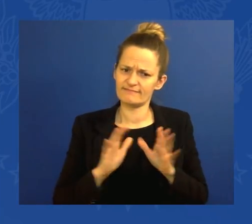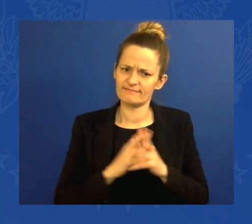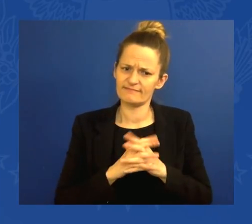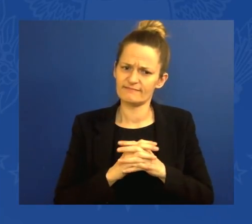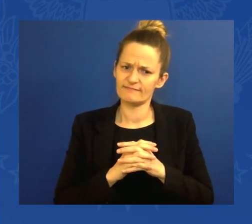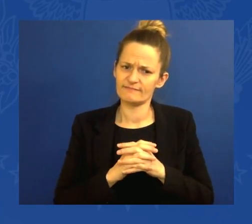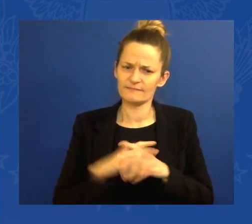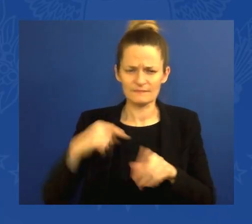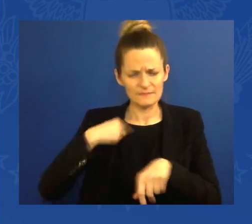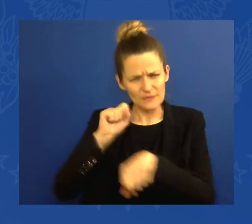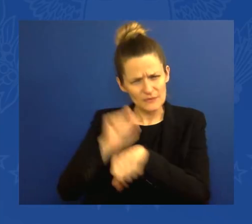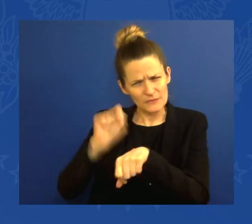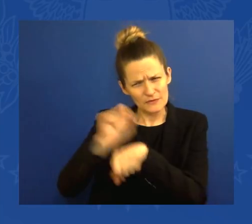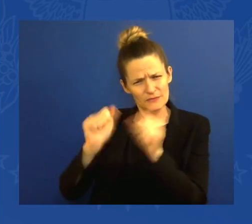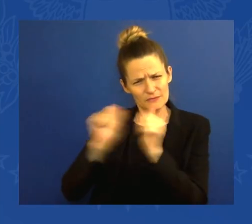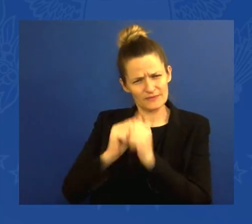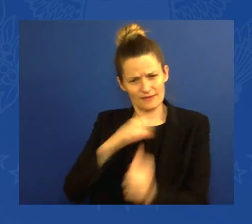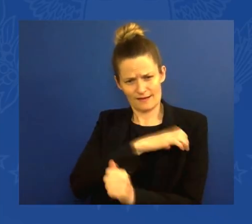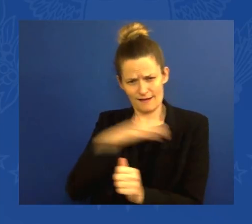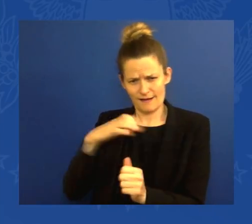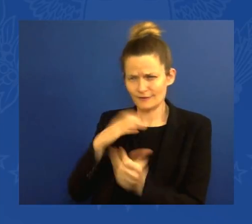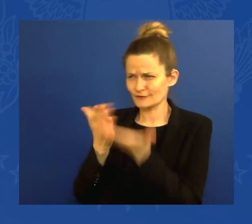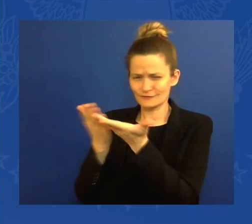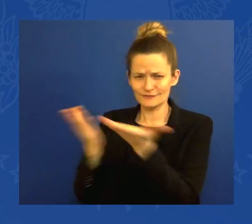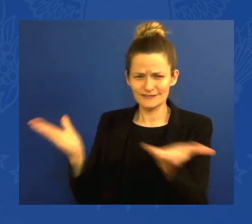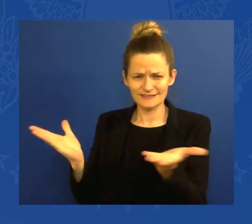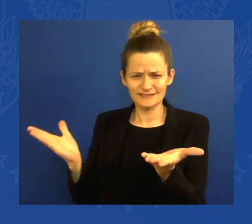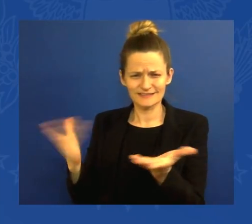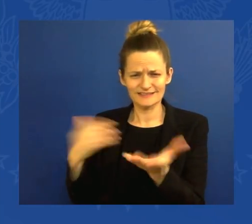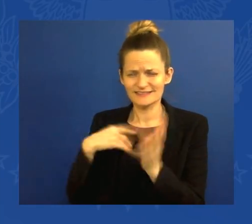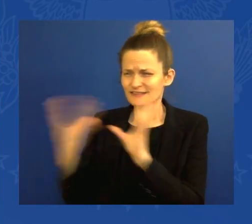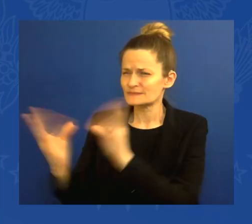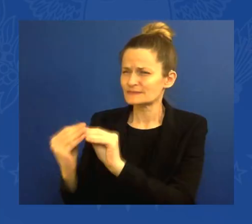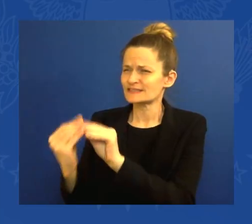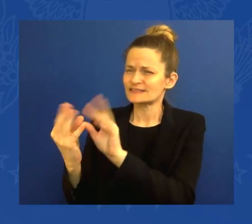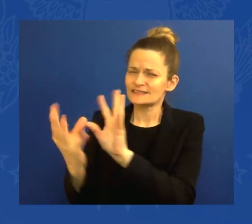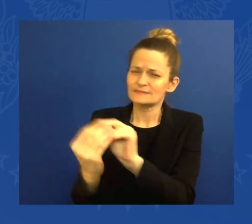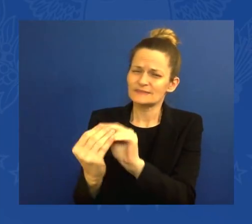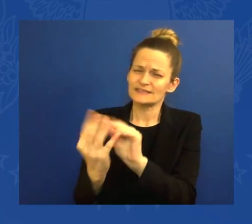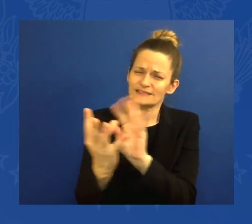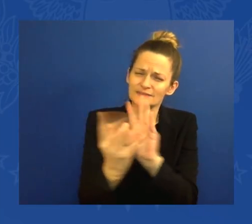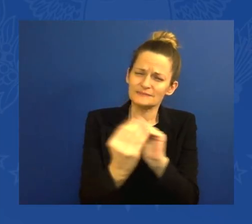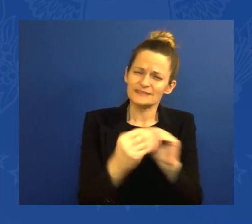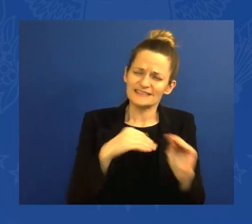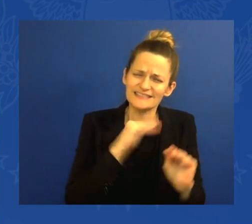and try to encourage them to do what's right. A lot of good will come from this law change